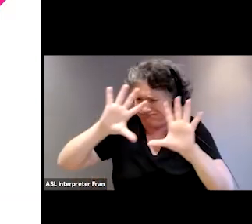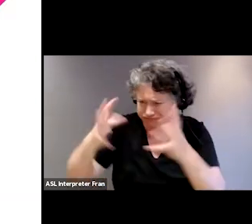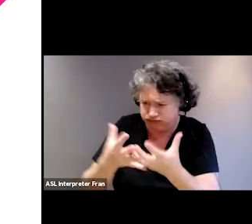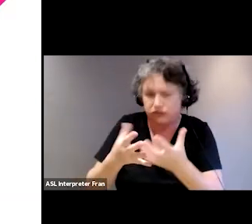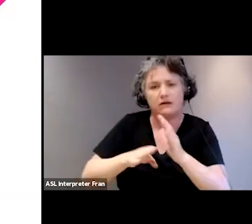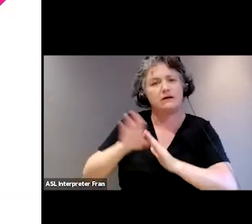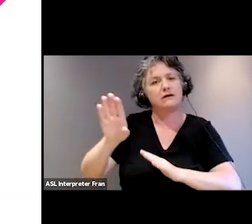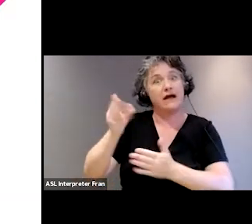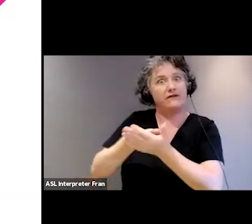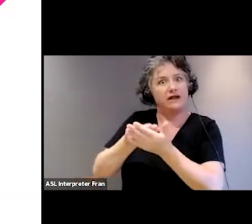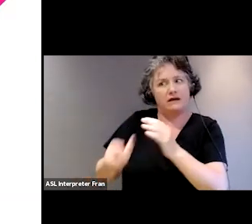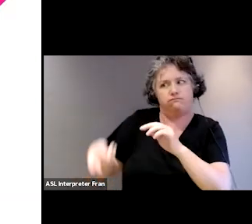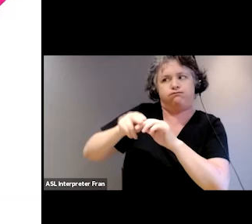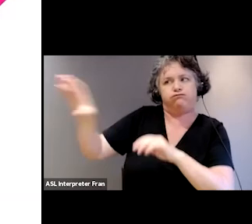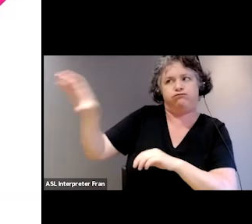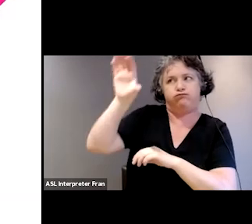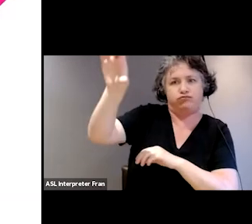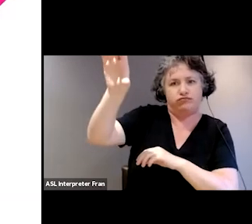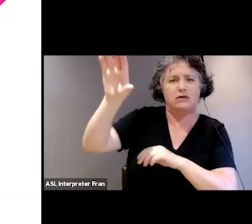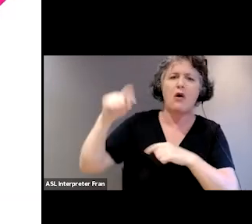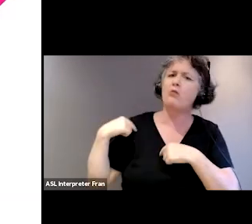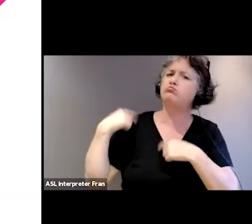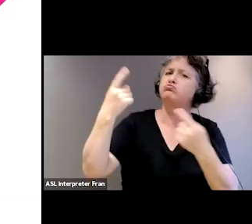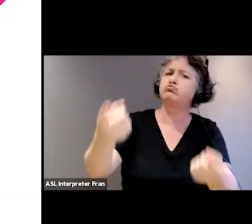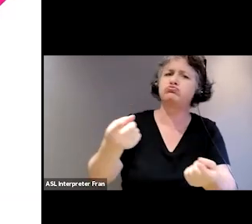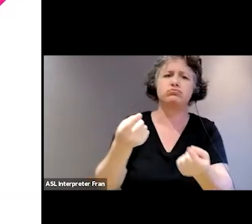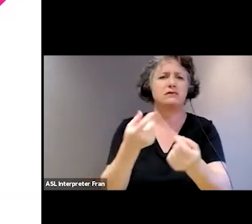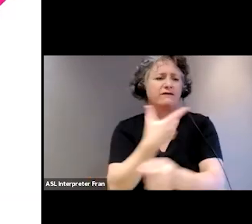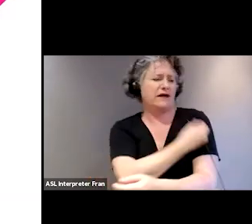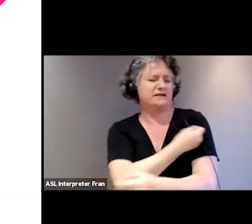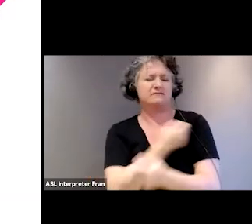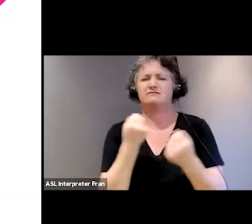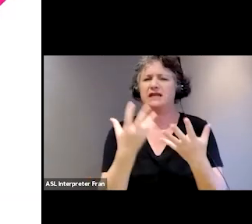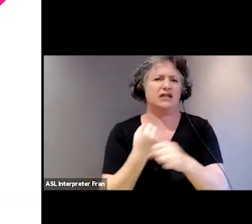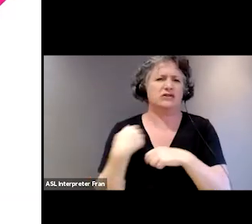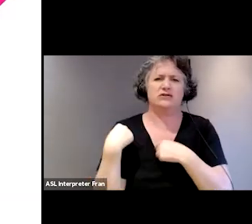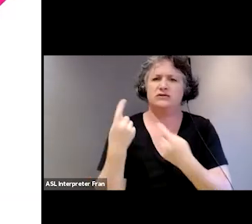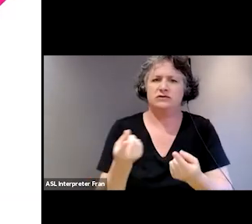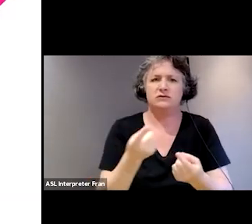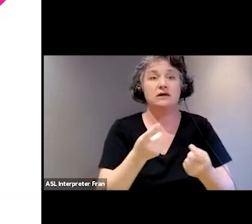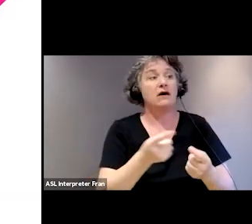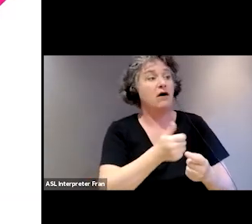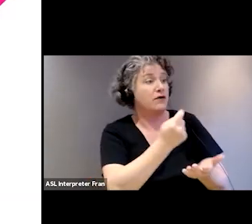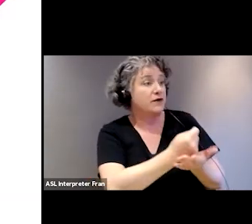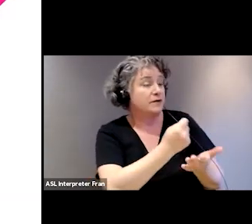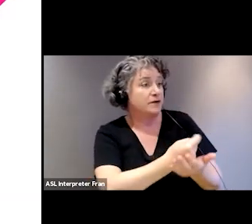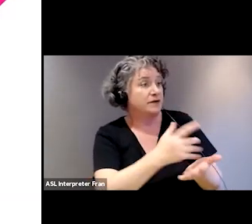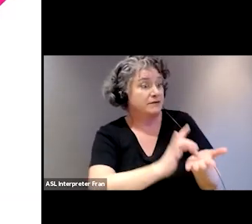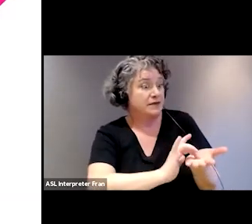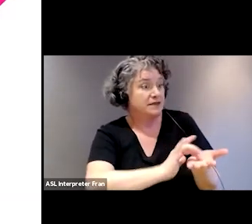certainly want to be able to prevent long COVID and COVID in general. Another question that people often ask is about the vaccine review and approval process. How did we